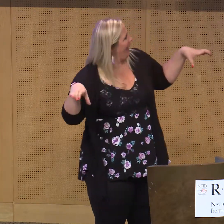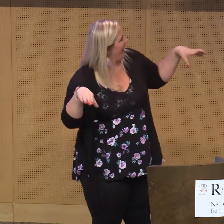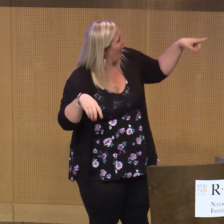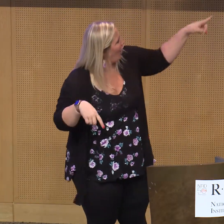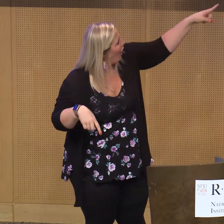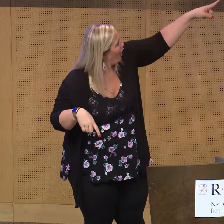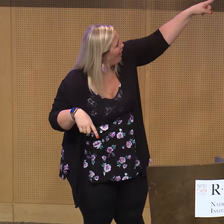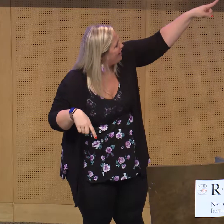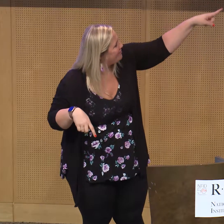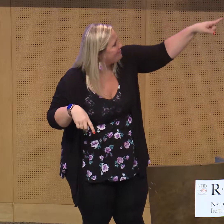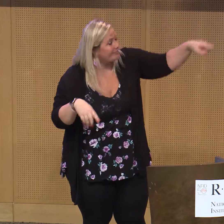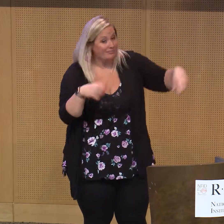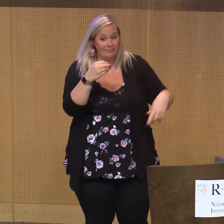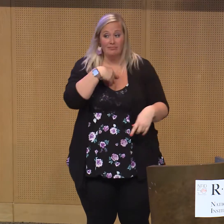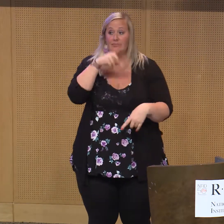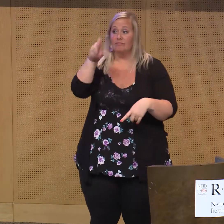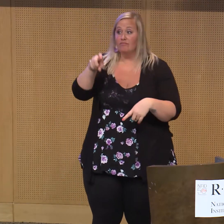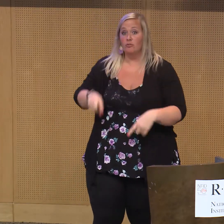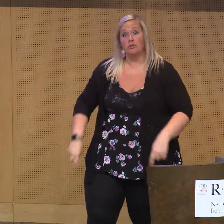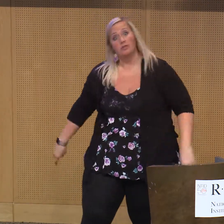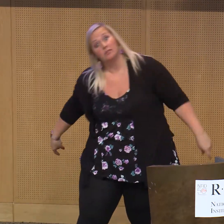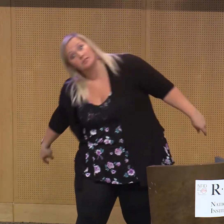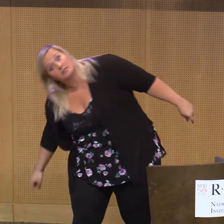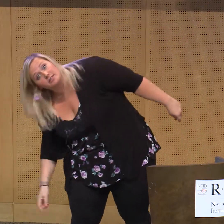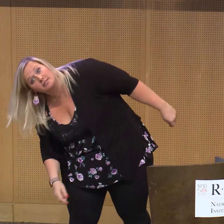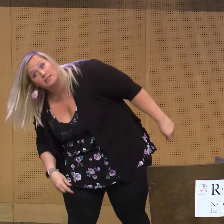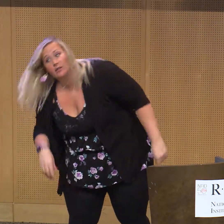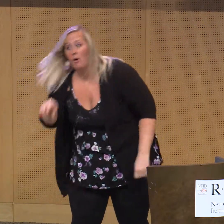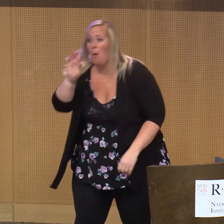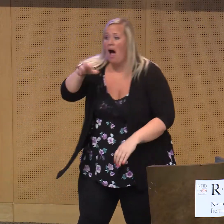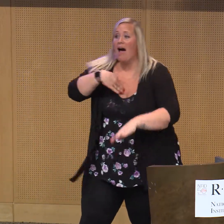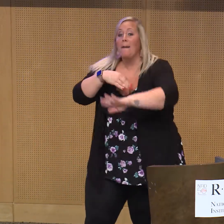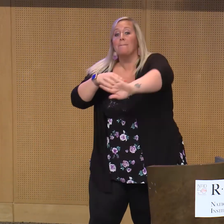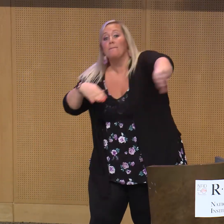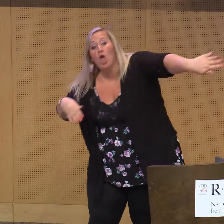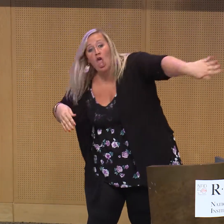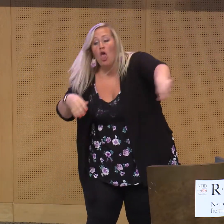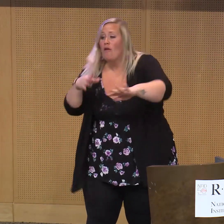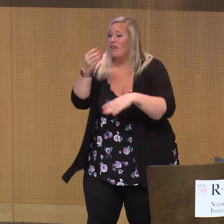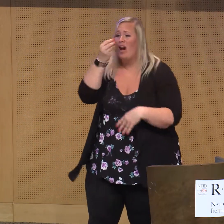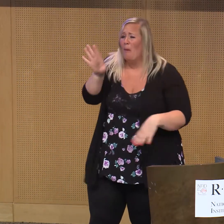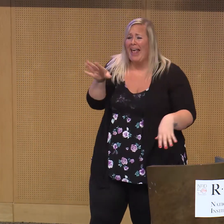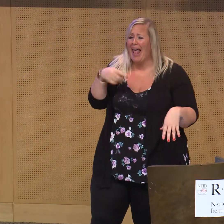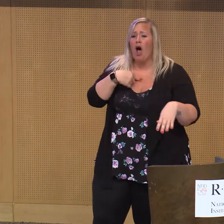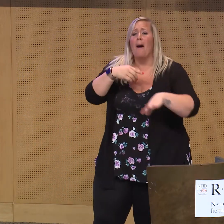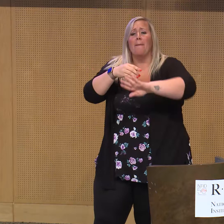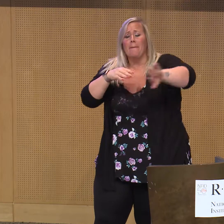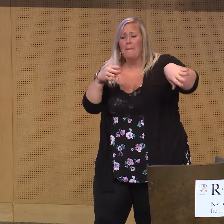It's a long rectangle. So someone on the end I might have a hard time seeing and so I need to ask my co-workers